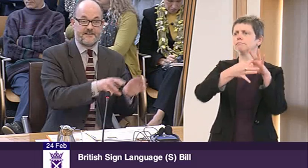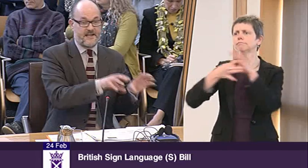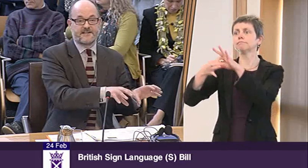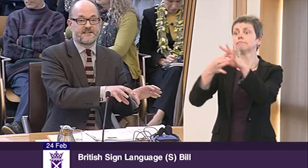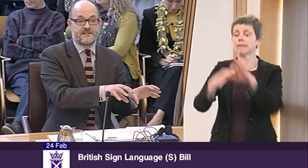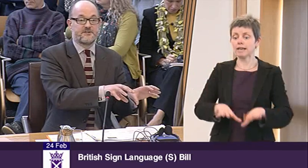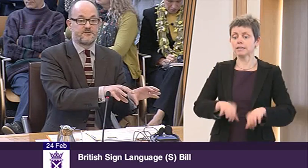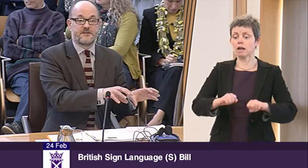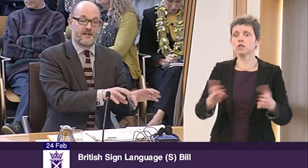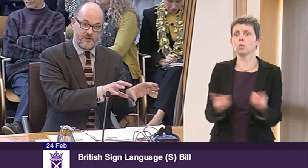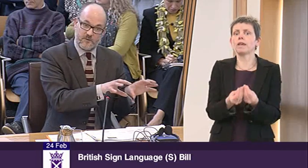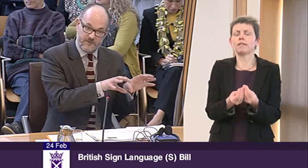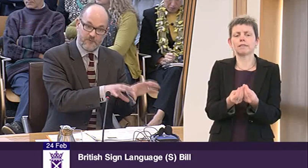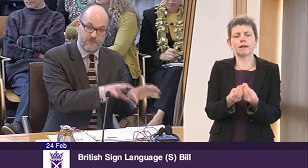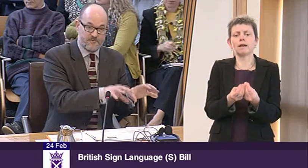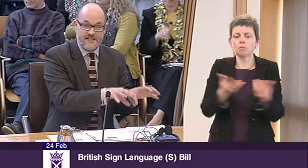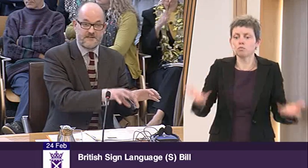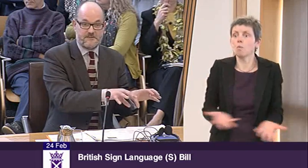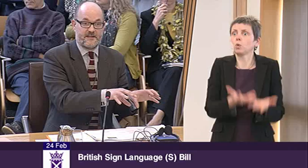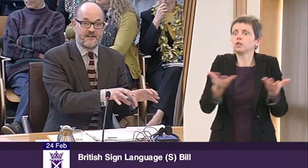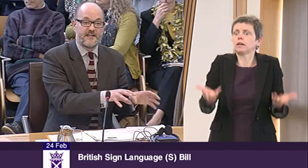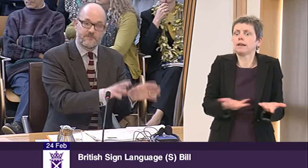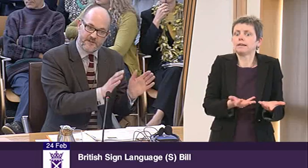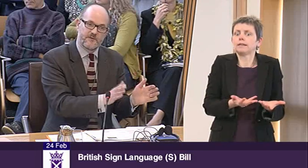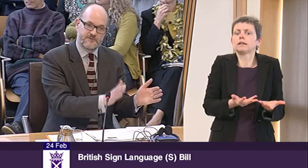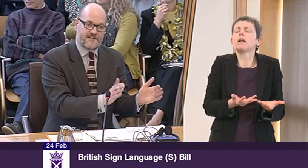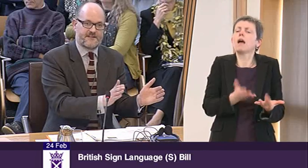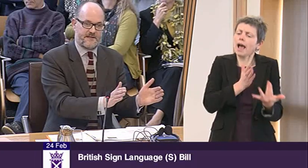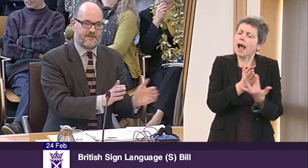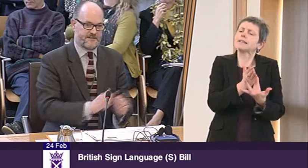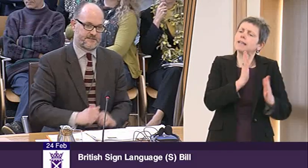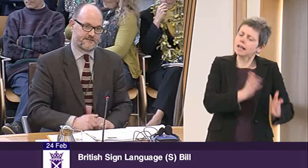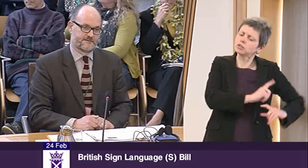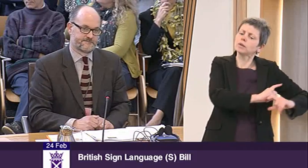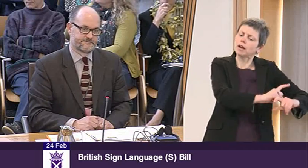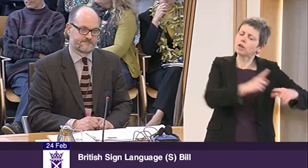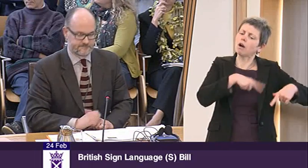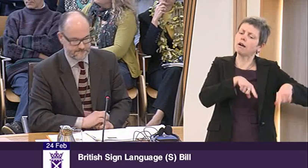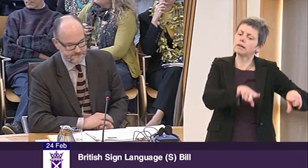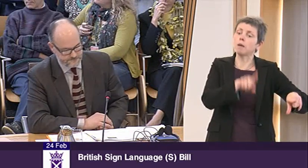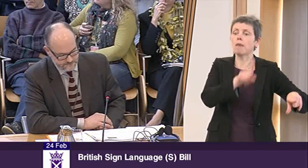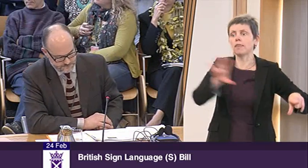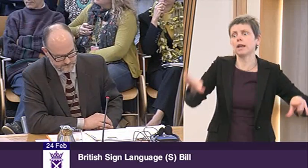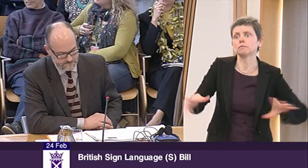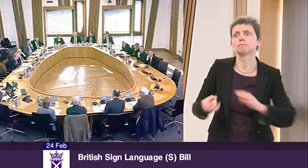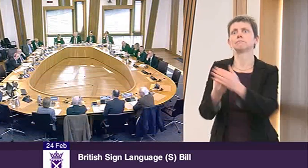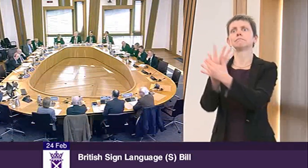and the access issues will need to be maintained, but they will stay in their place. The Convener: Thank you. I will bring Siobhan McMahon back in. I interrupted you, Siobhan.